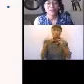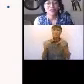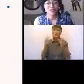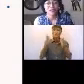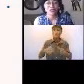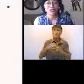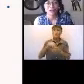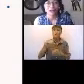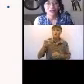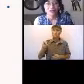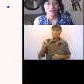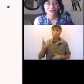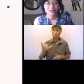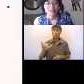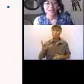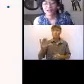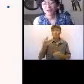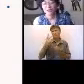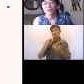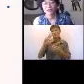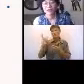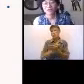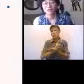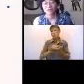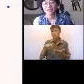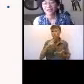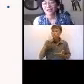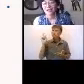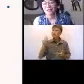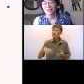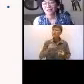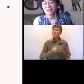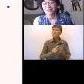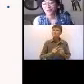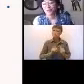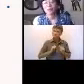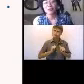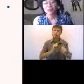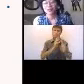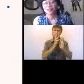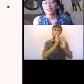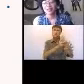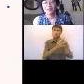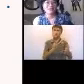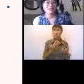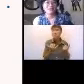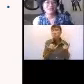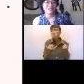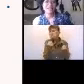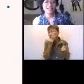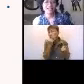to speak in draft and not be afraid of doing something wrong, because this, it's the expert